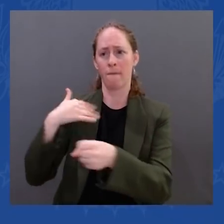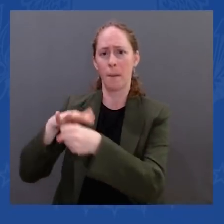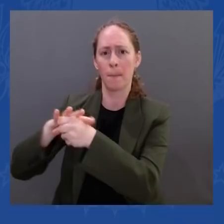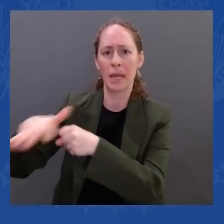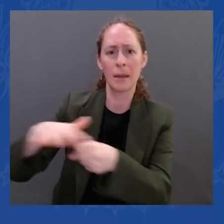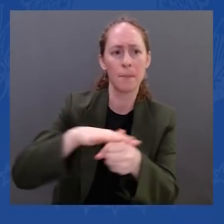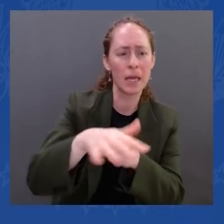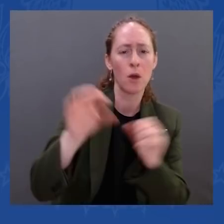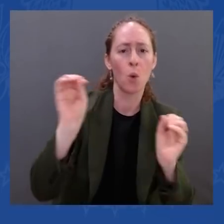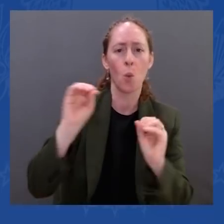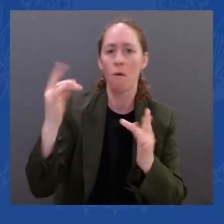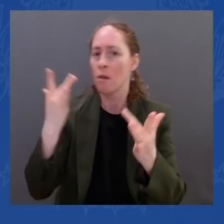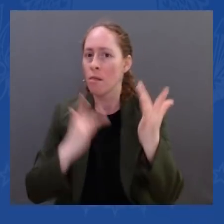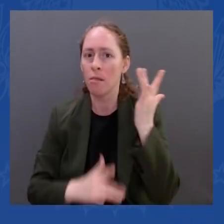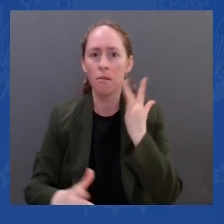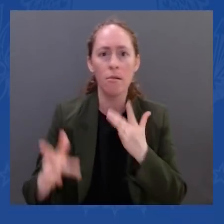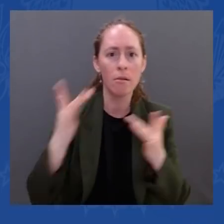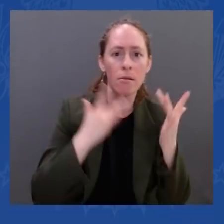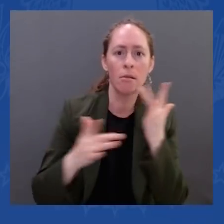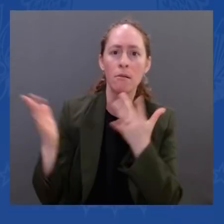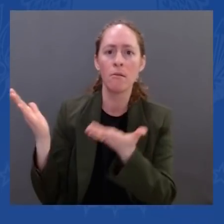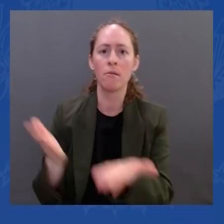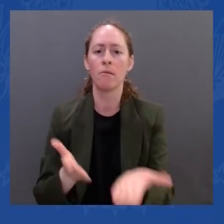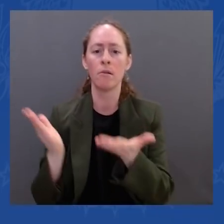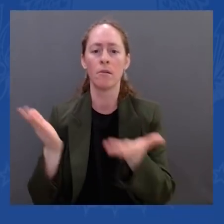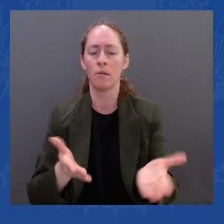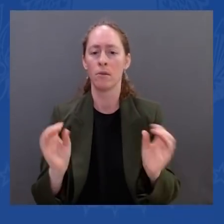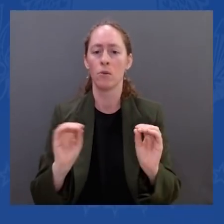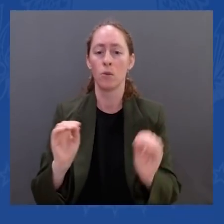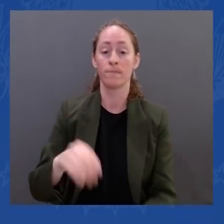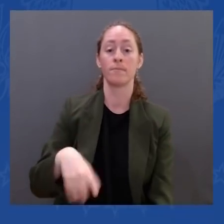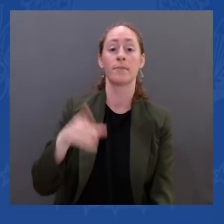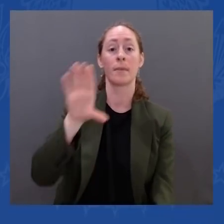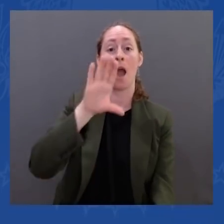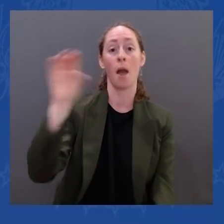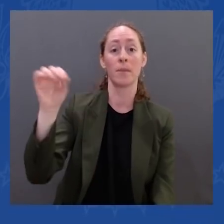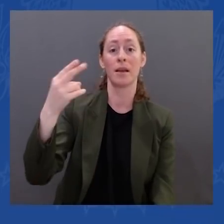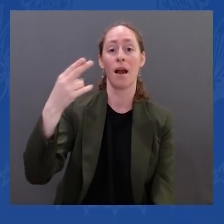3,000 jobs to Texas from Samsung, $17 billion investment;